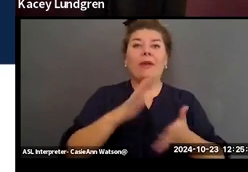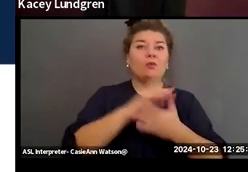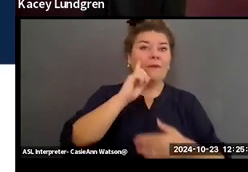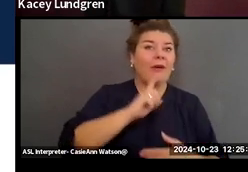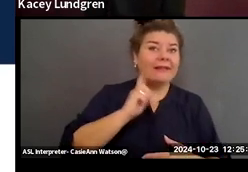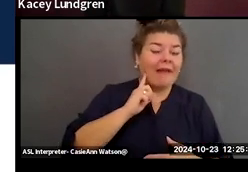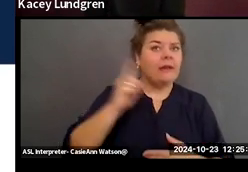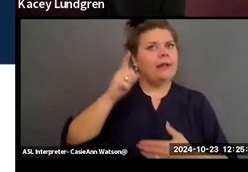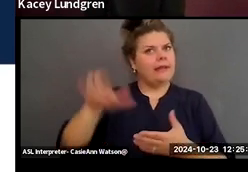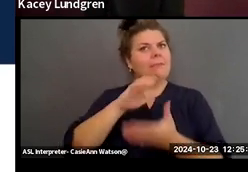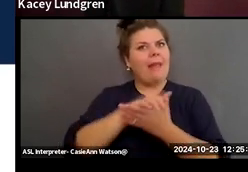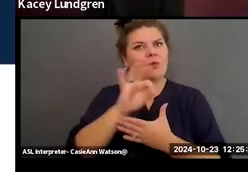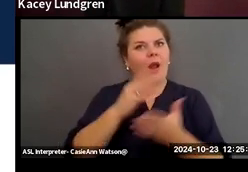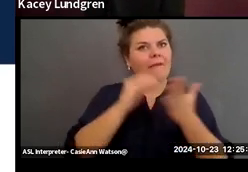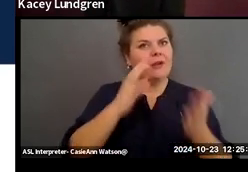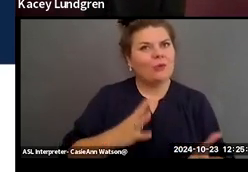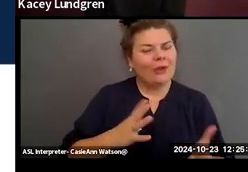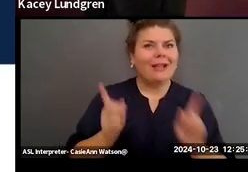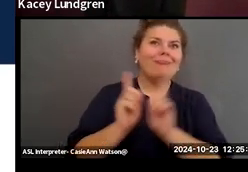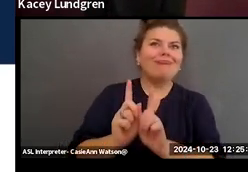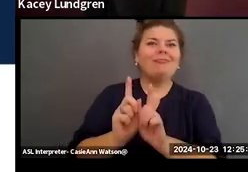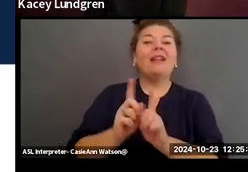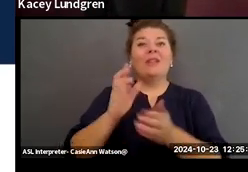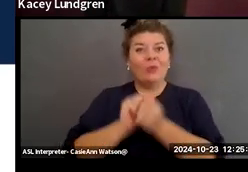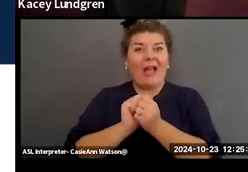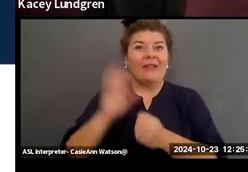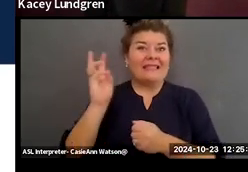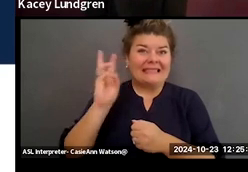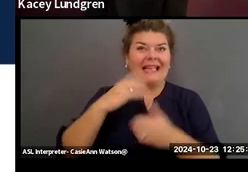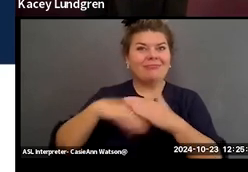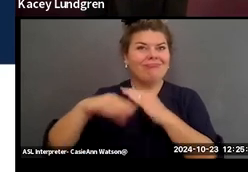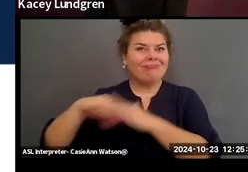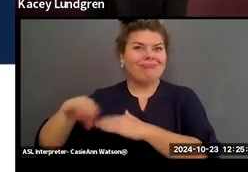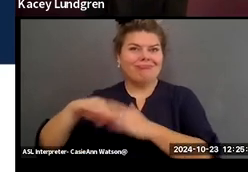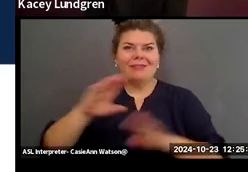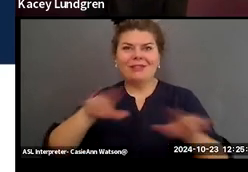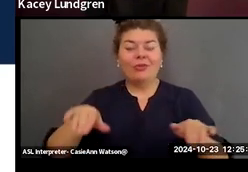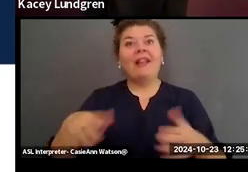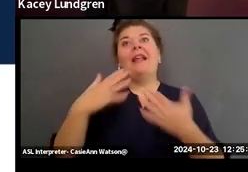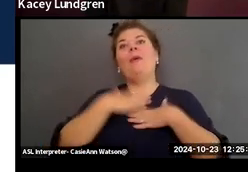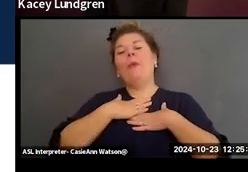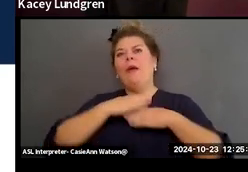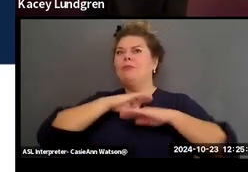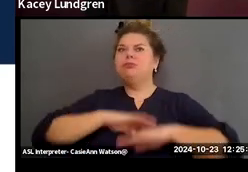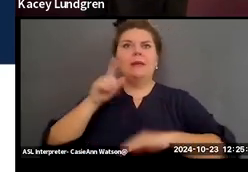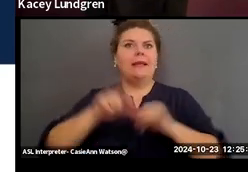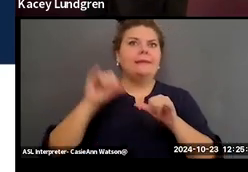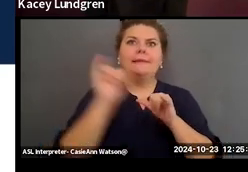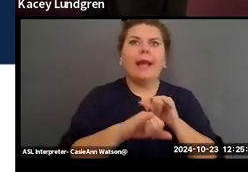he married one of the students, and together they had six children. Thank goodness he did stay because he had a tremendous impact